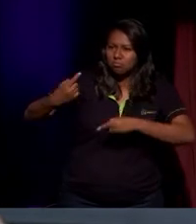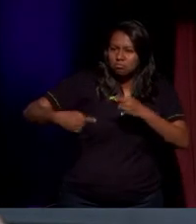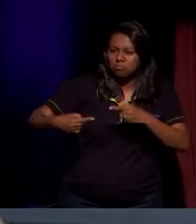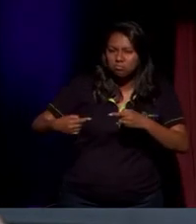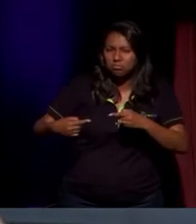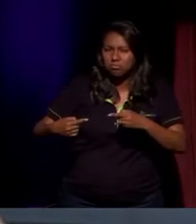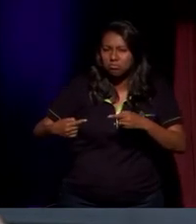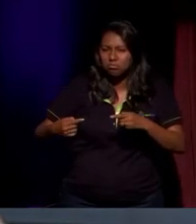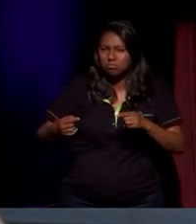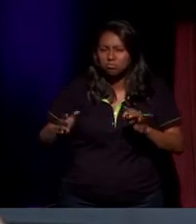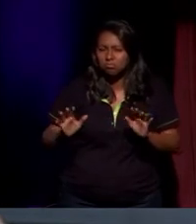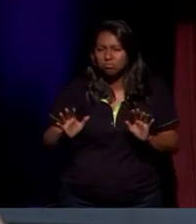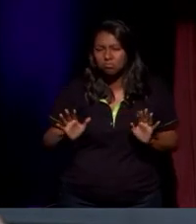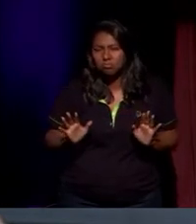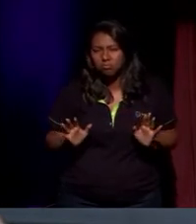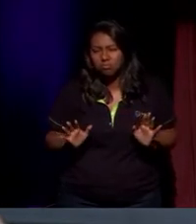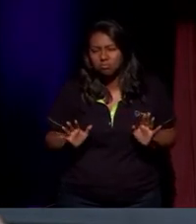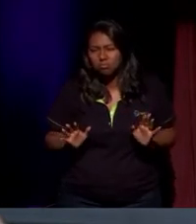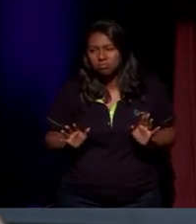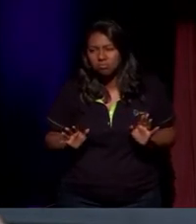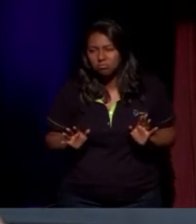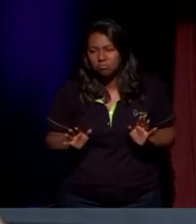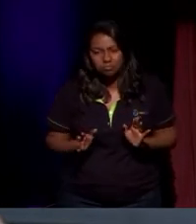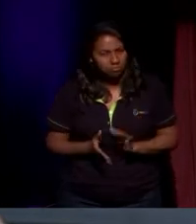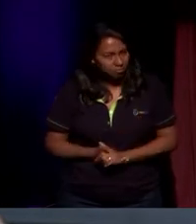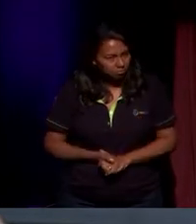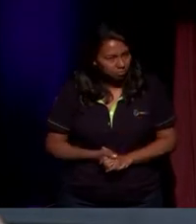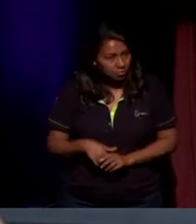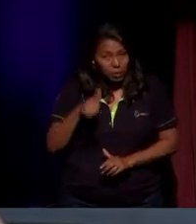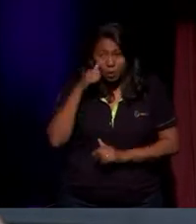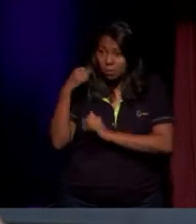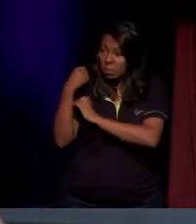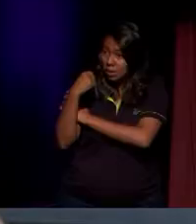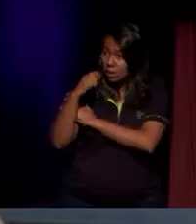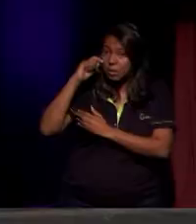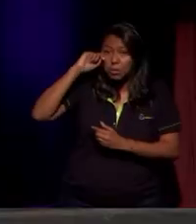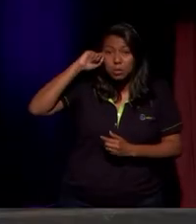even black feminism, is not a question that arises